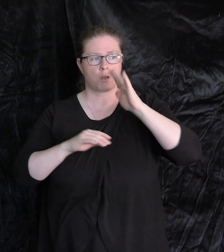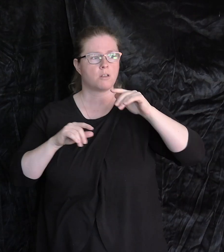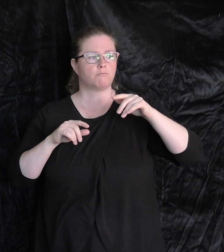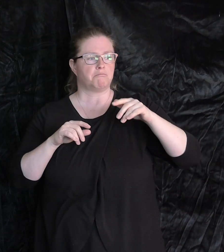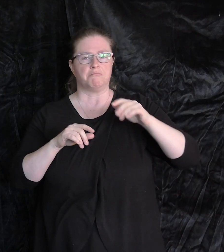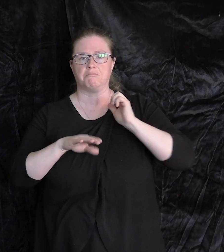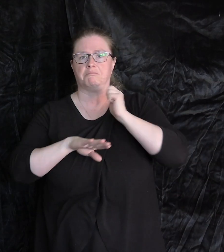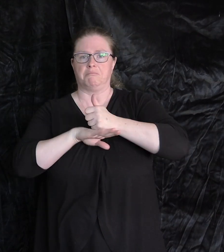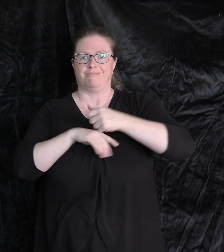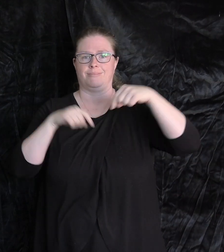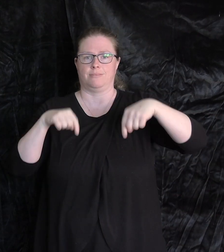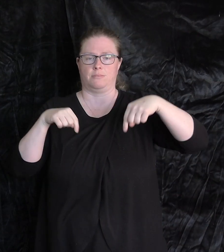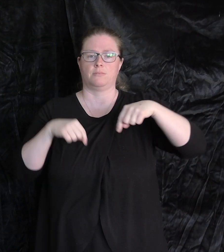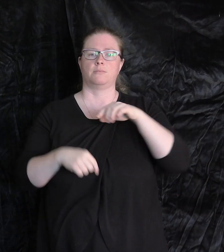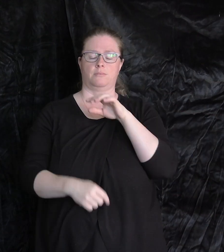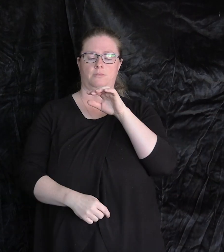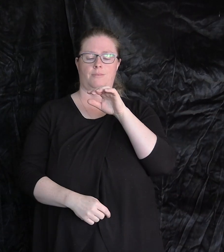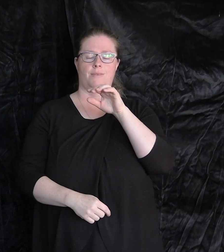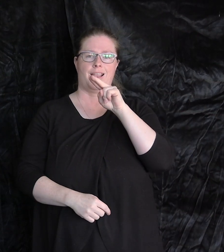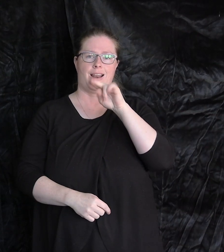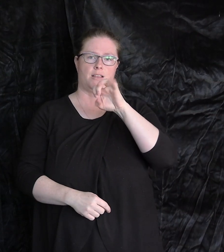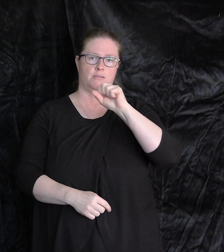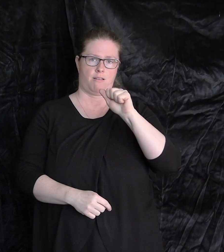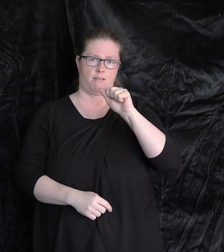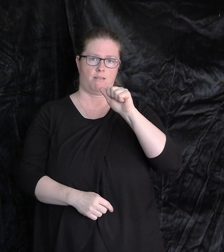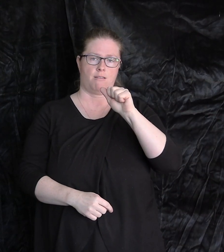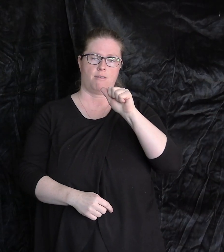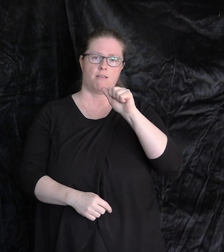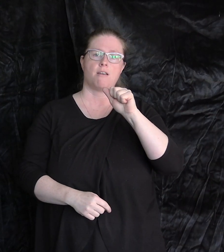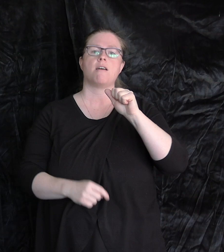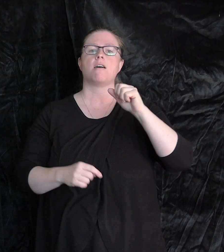at the NAISA North Media Arts Center in South River Ontario